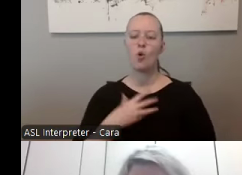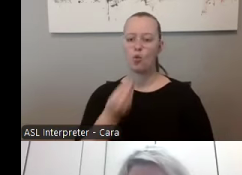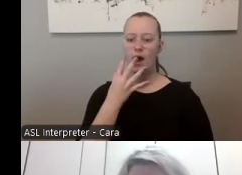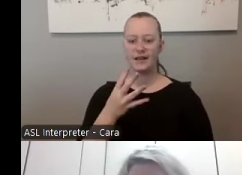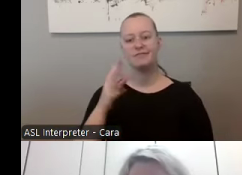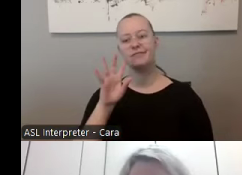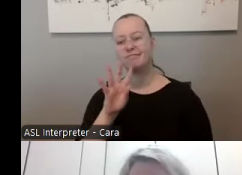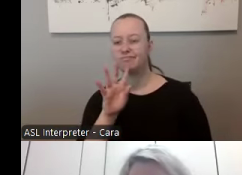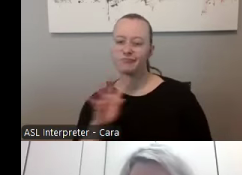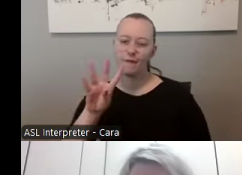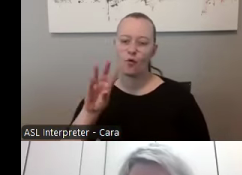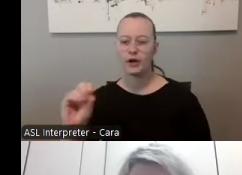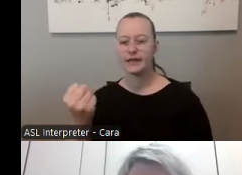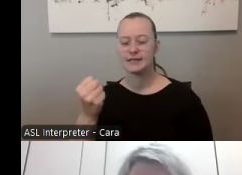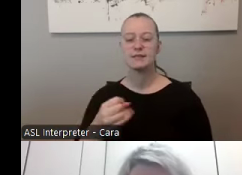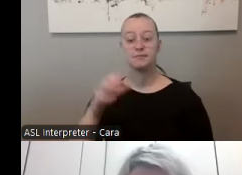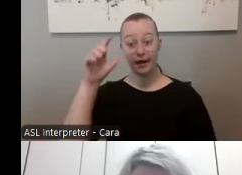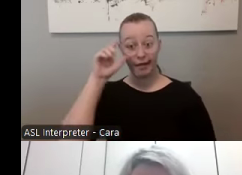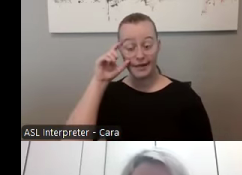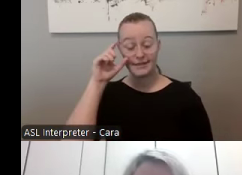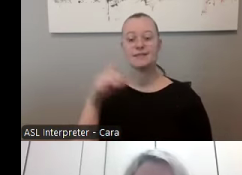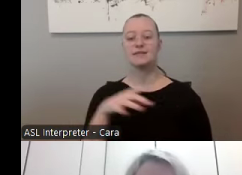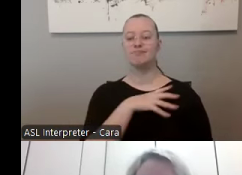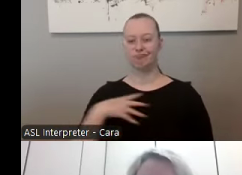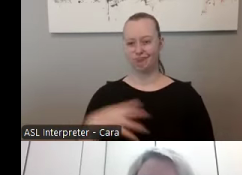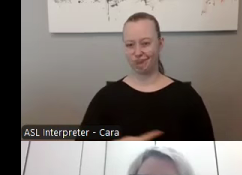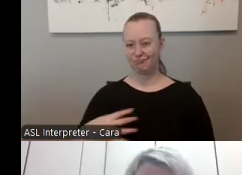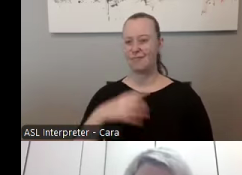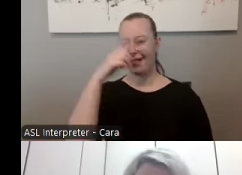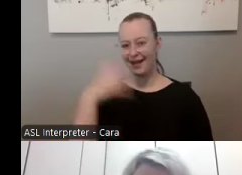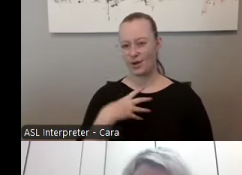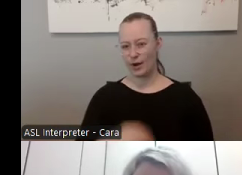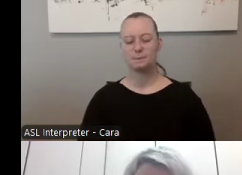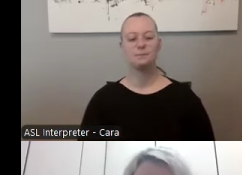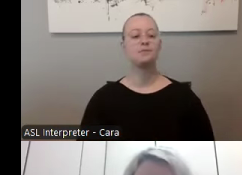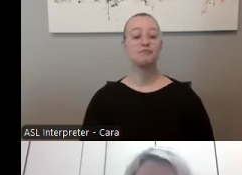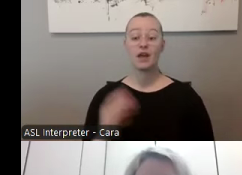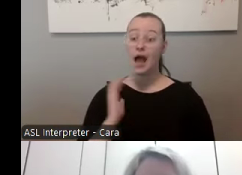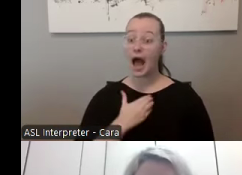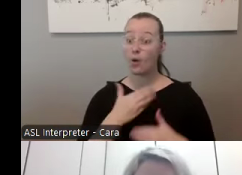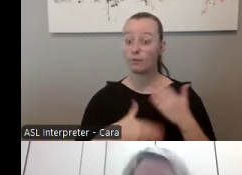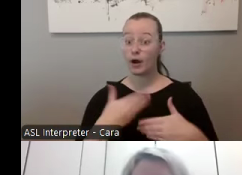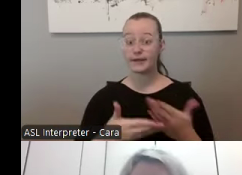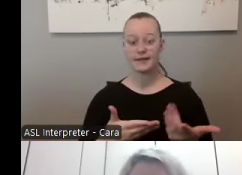wearing glasses and a black and white stripe blazer. Our process as we undertook this project was